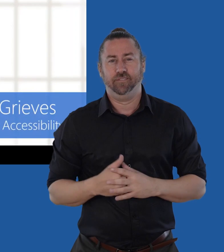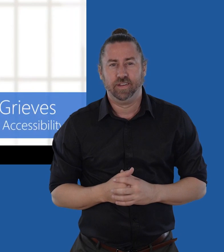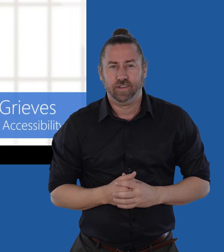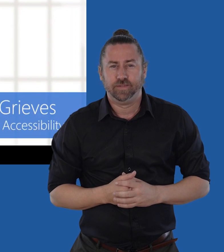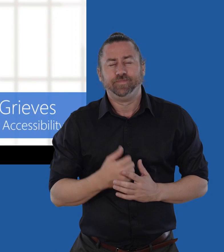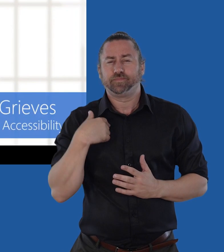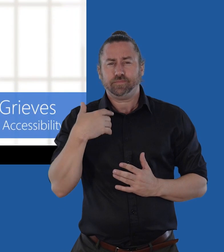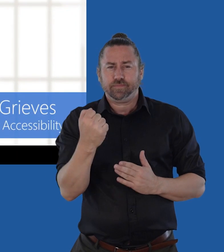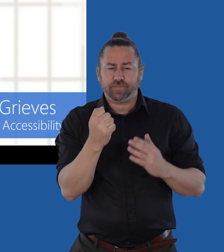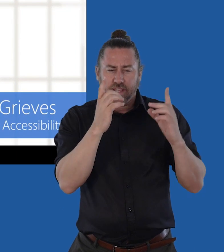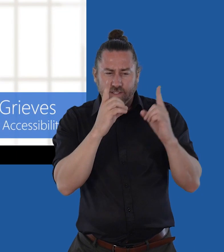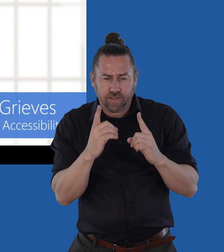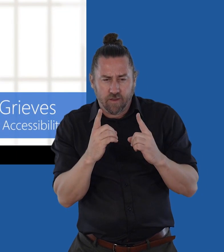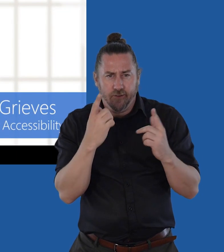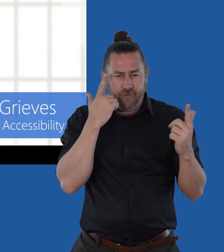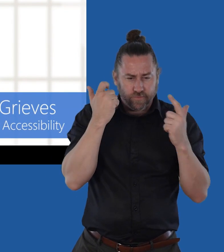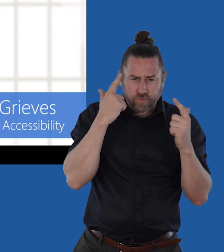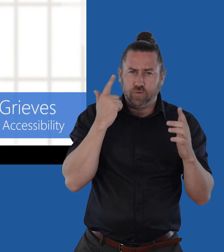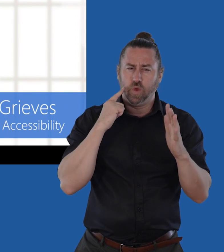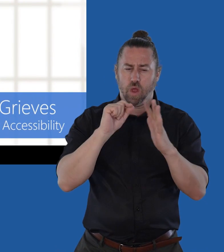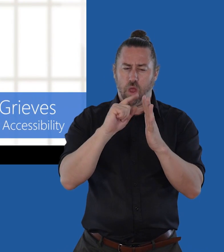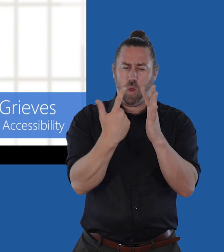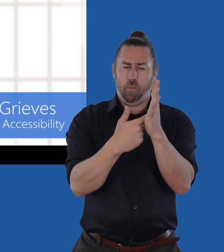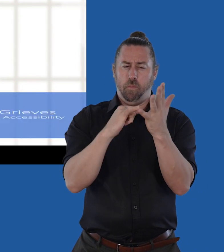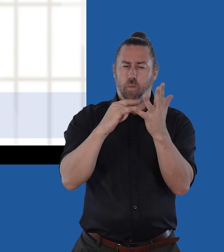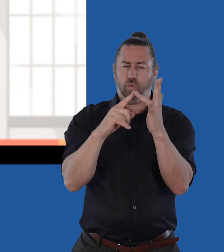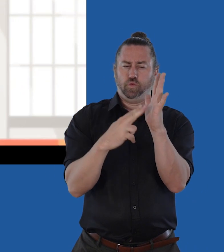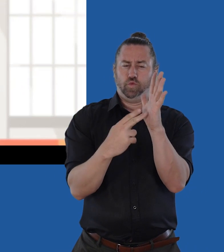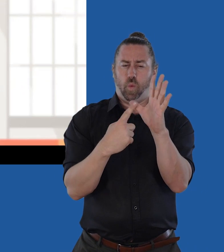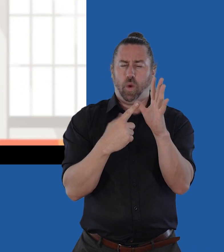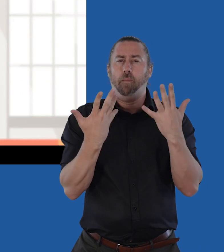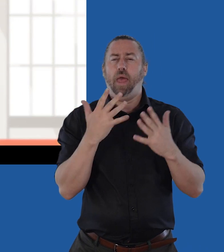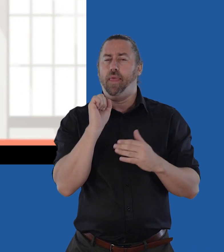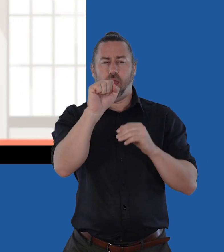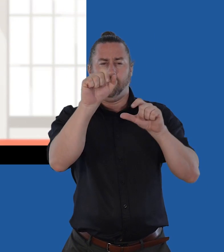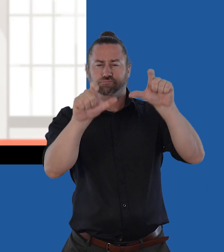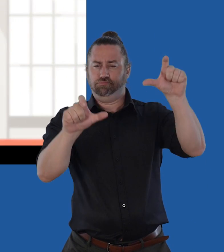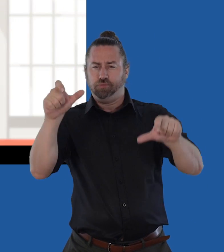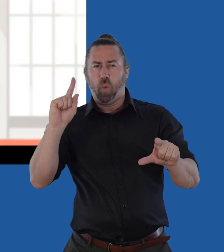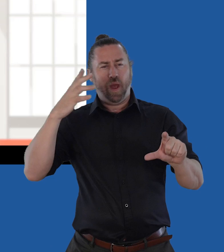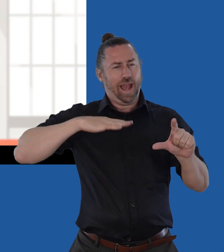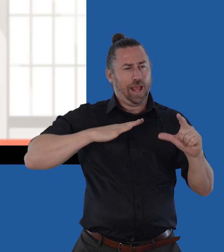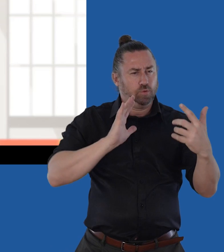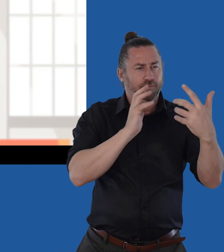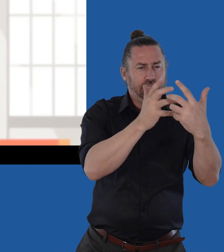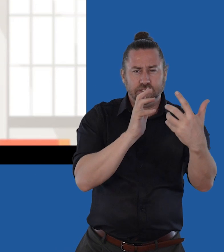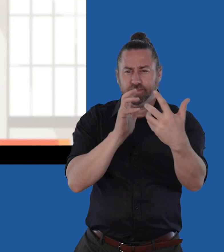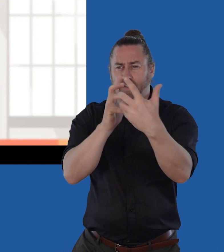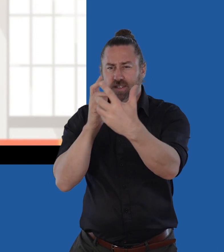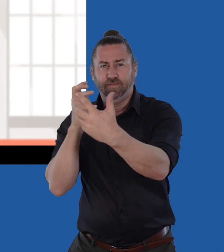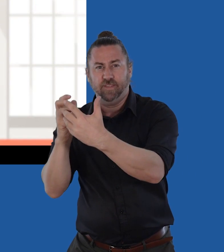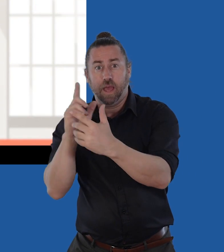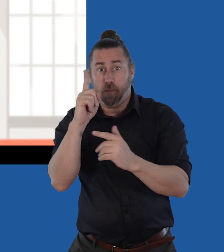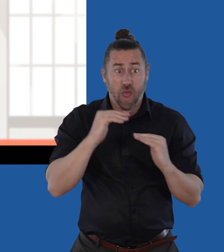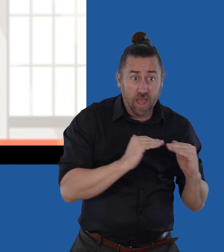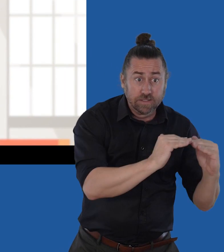we talk about personas and putting people into buckets, but people are unique. They have unique abilities, sometimes those